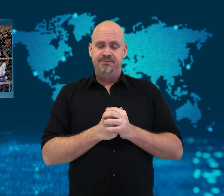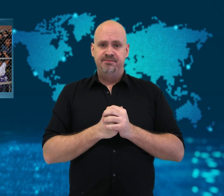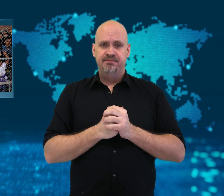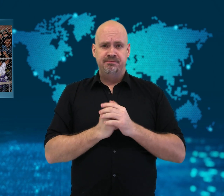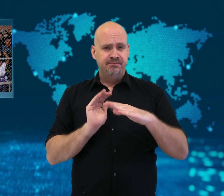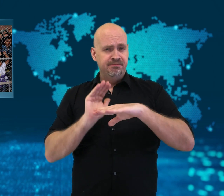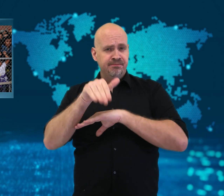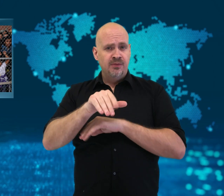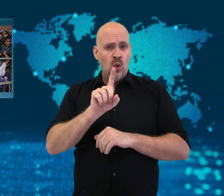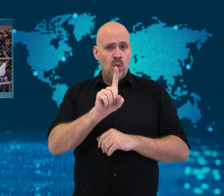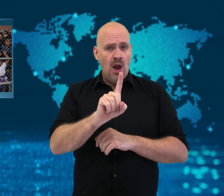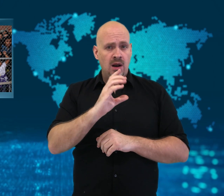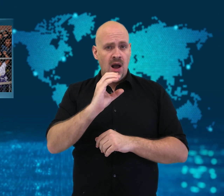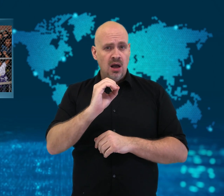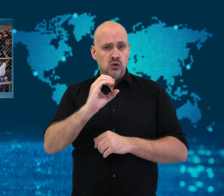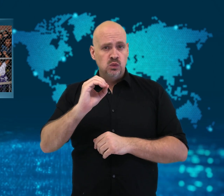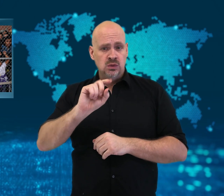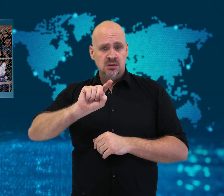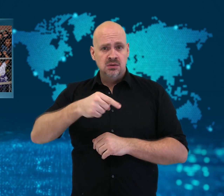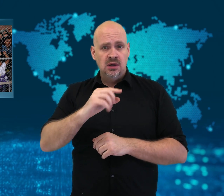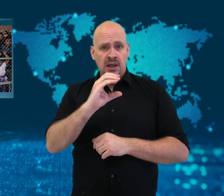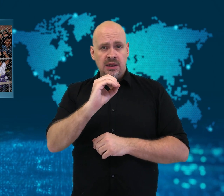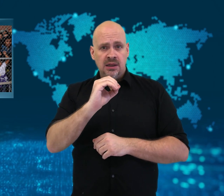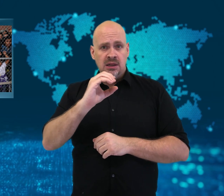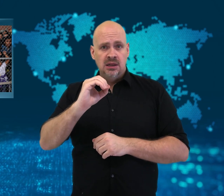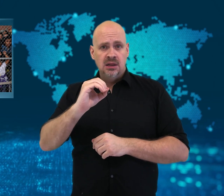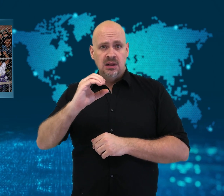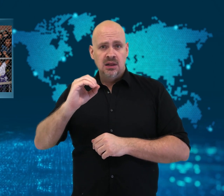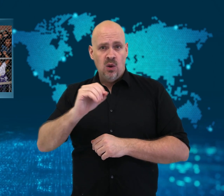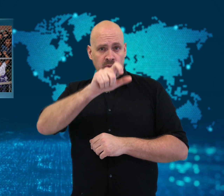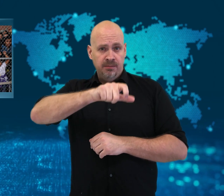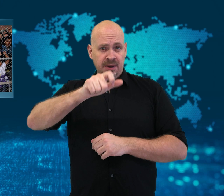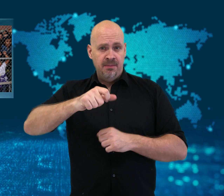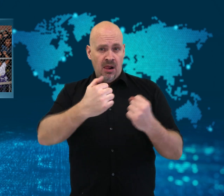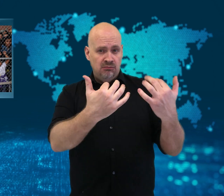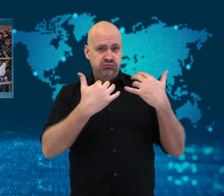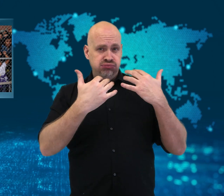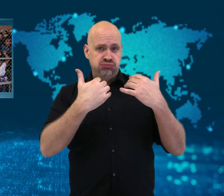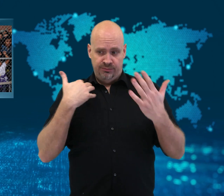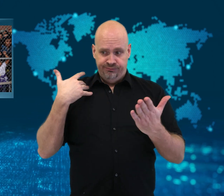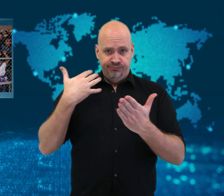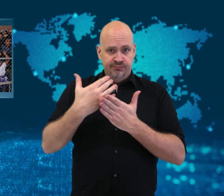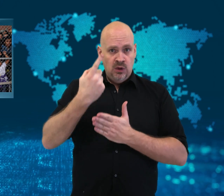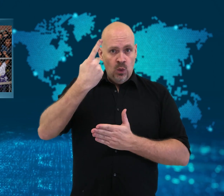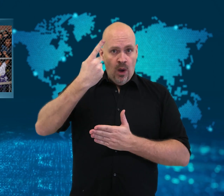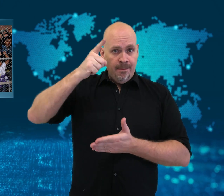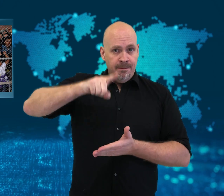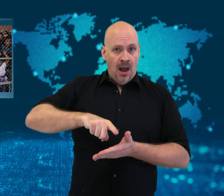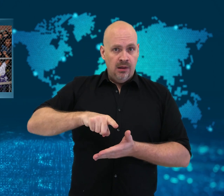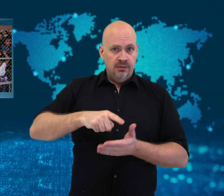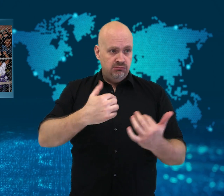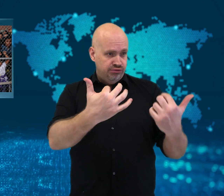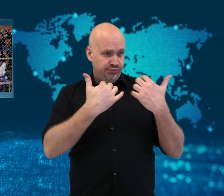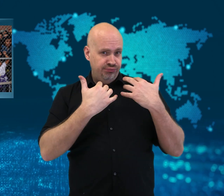More than 100,000 migrants have reached the US/Mexico border in the